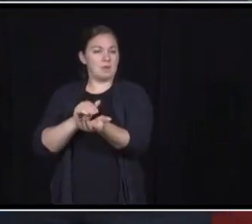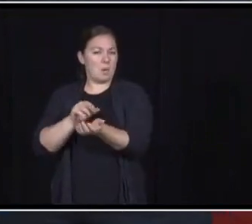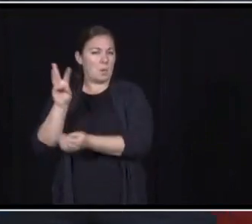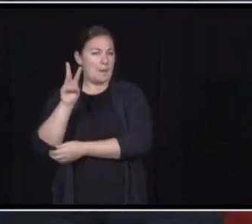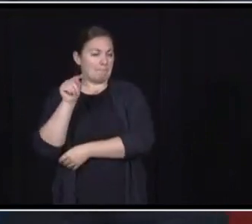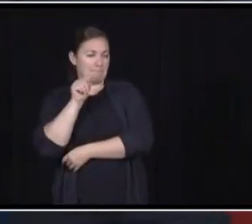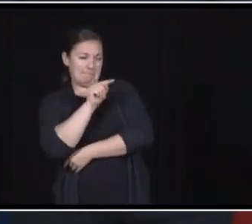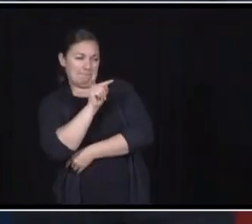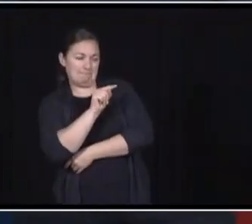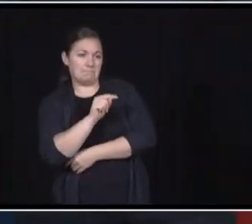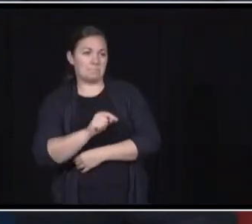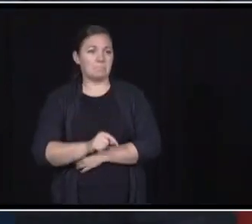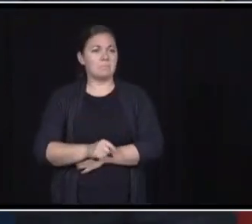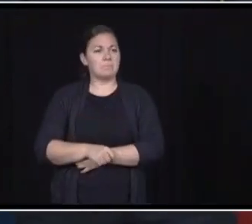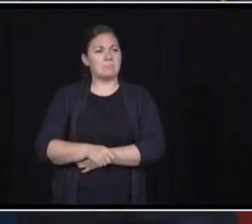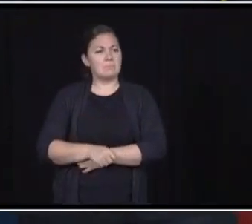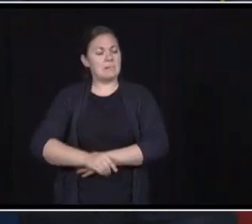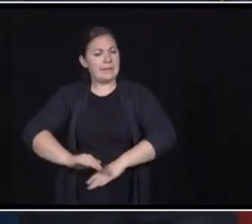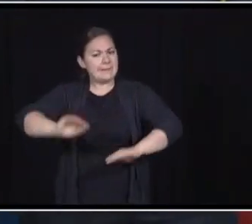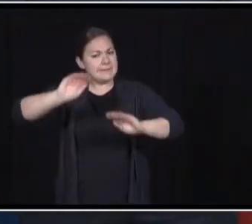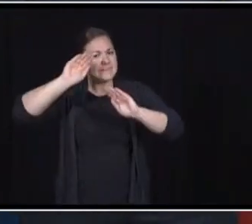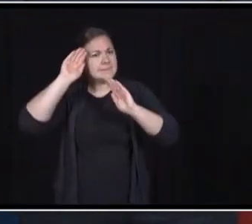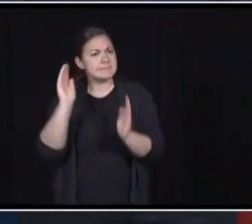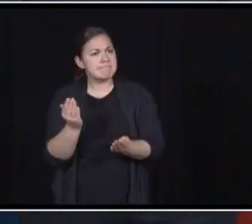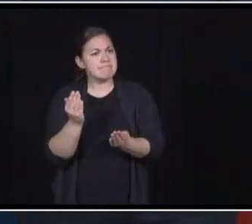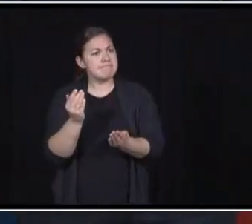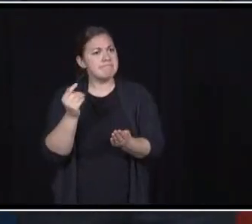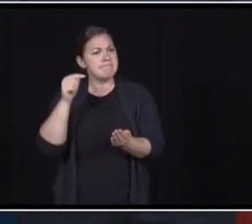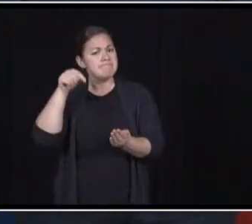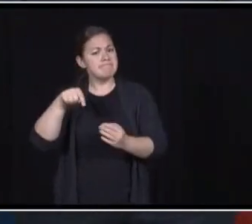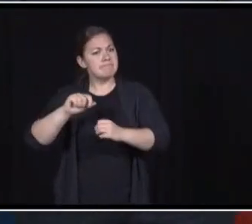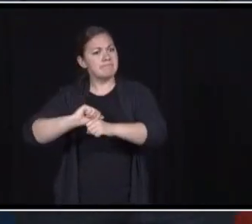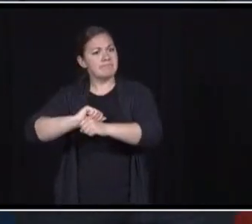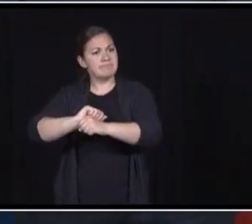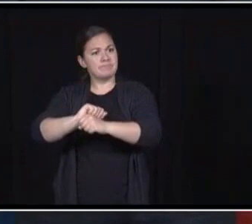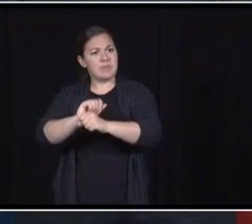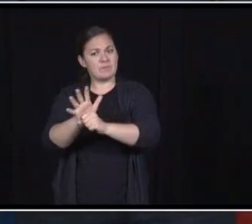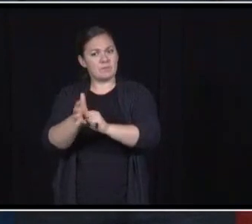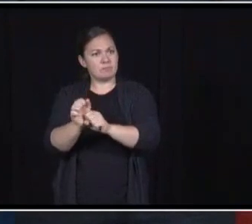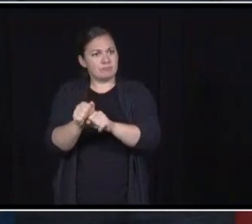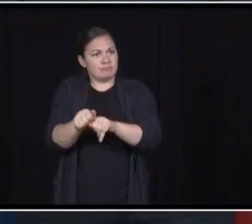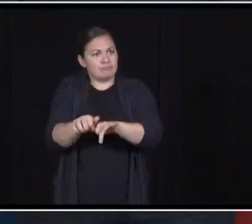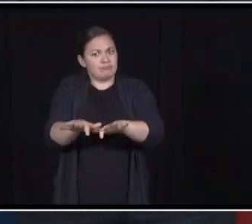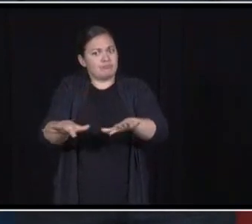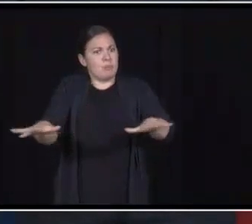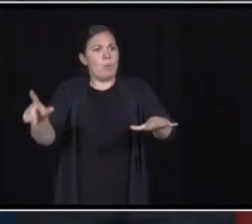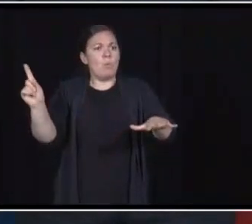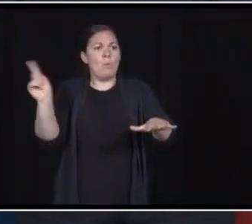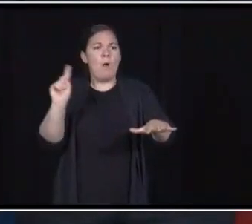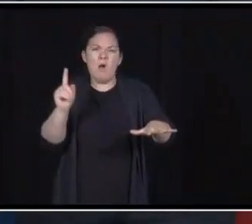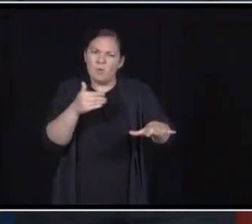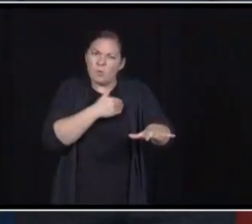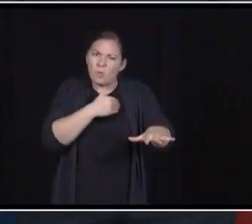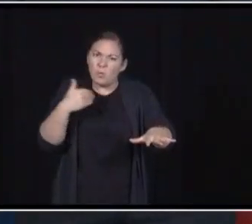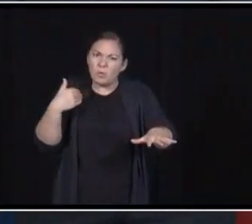But we have to start moving forward and we are going to continuing having an absence of a projecting long-term care.